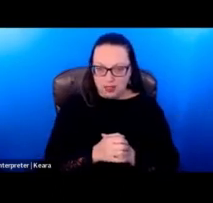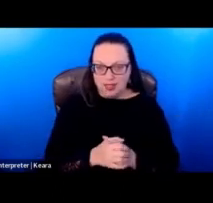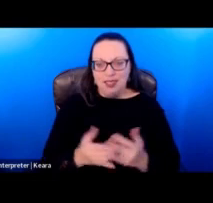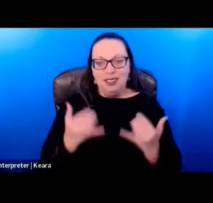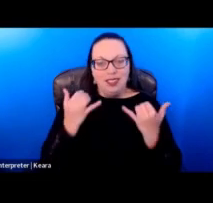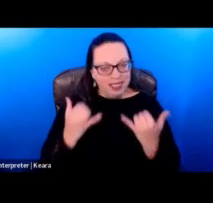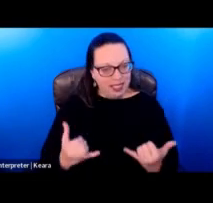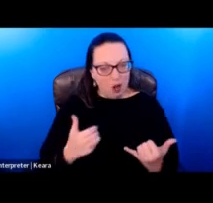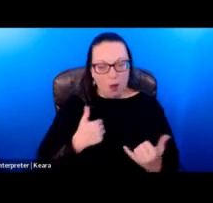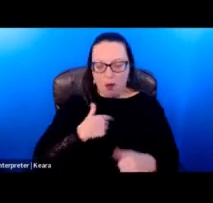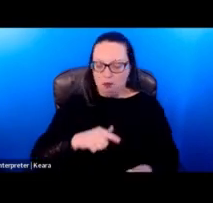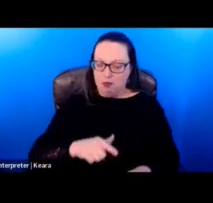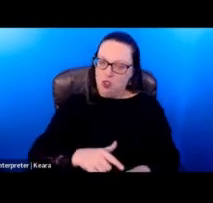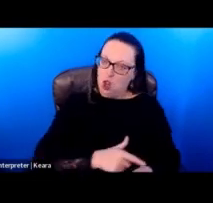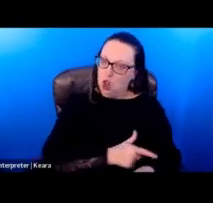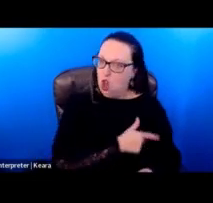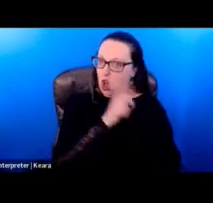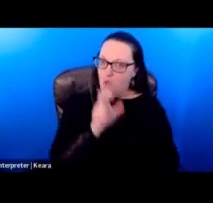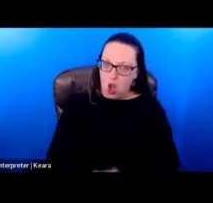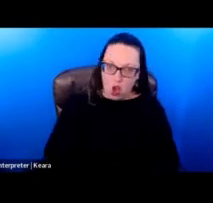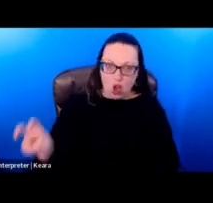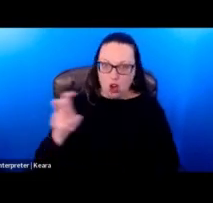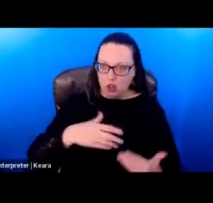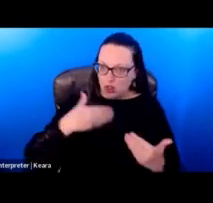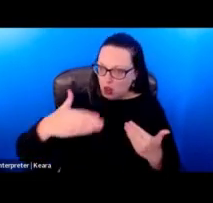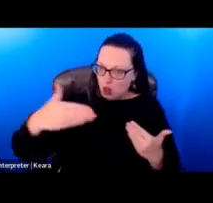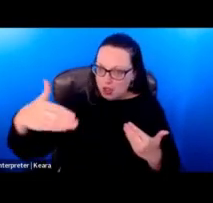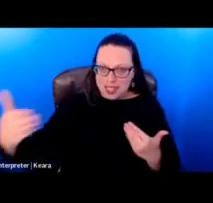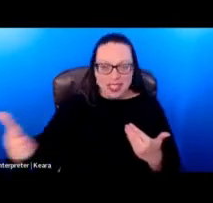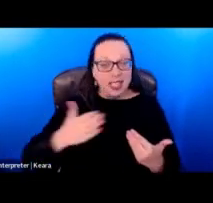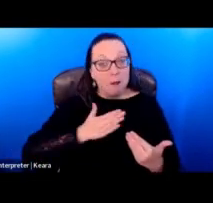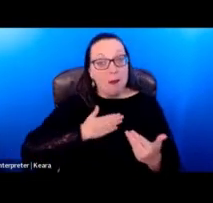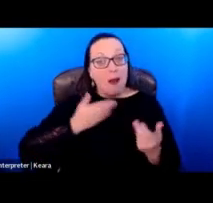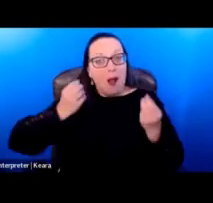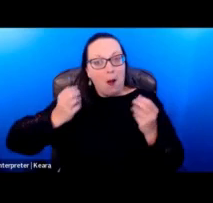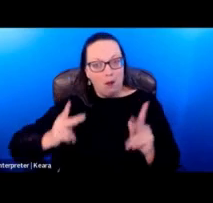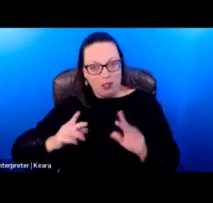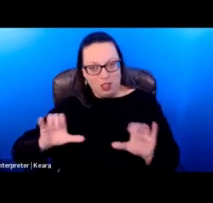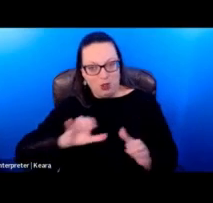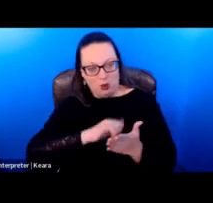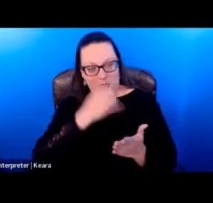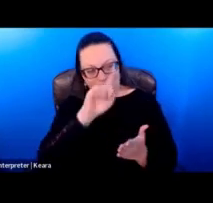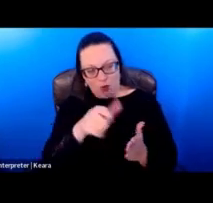in my own journey, that it's my opportunity to do that for other people and to help other people